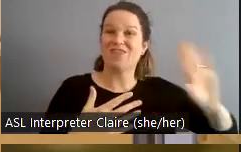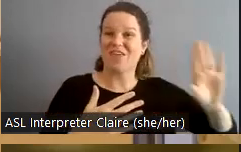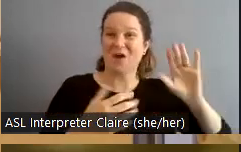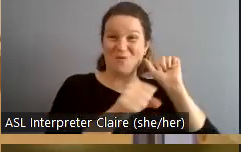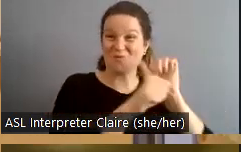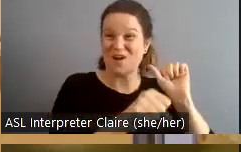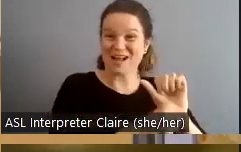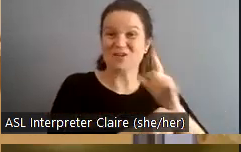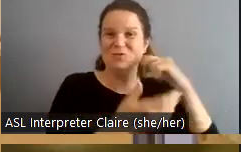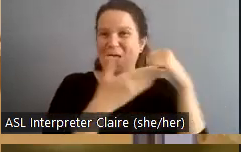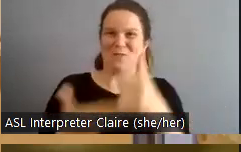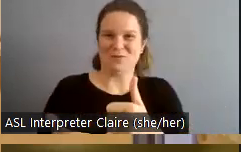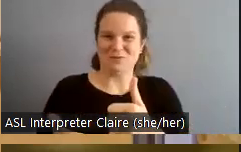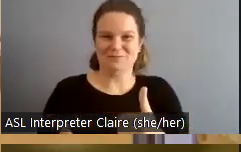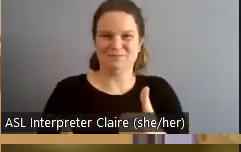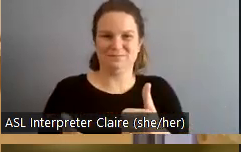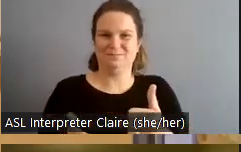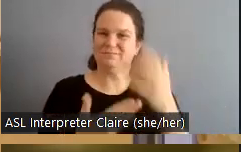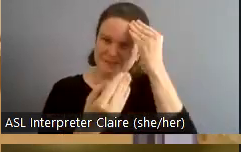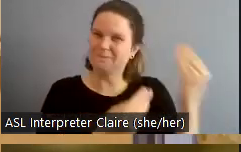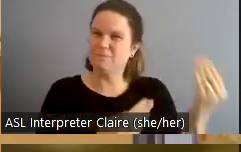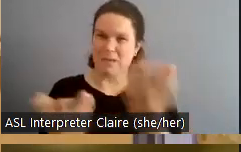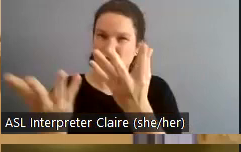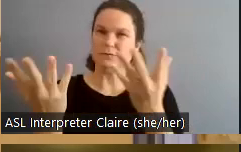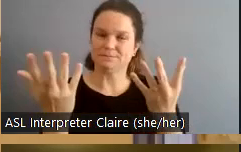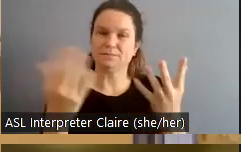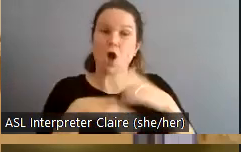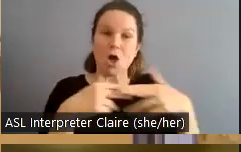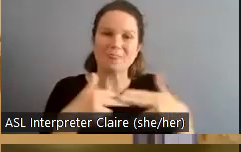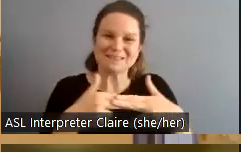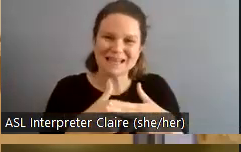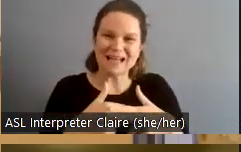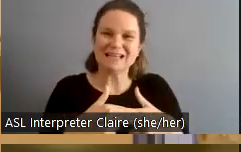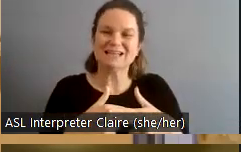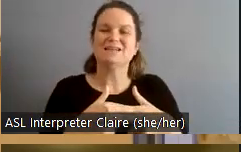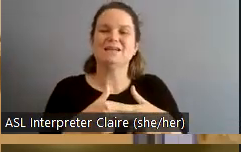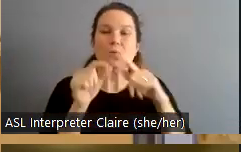you. So I, I just want to give that information out, it's on the slides, it's